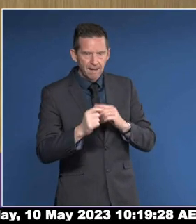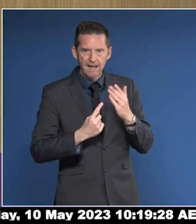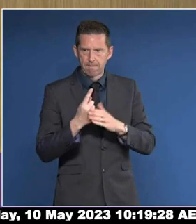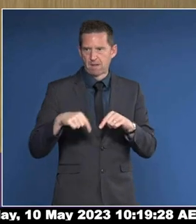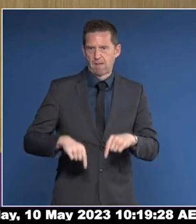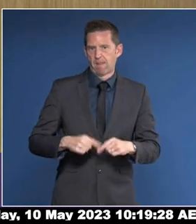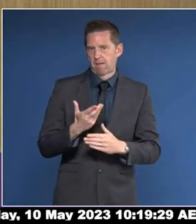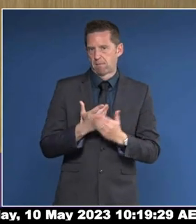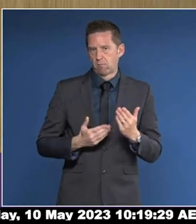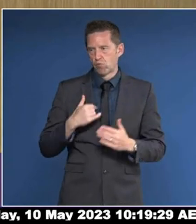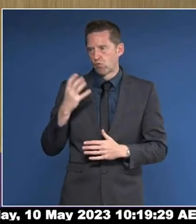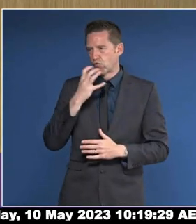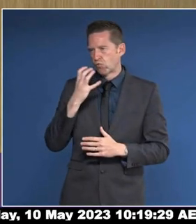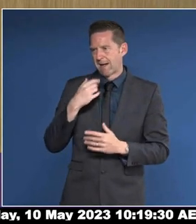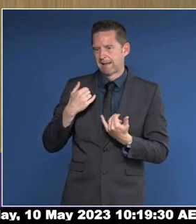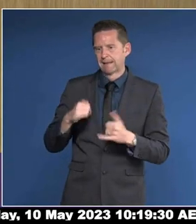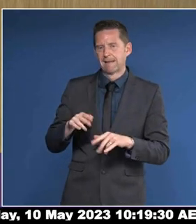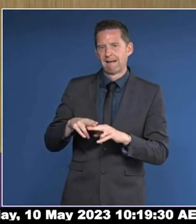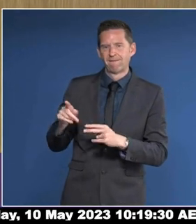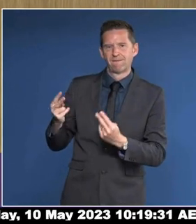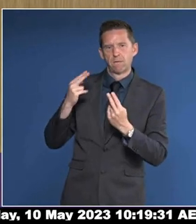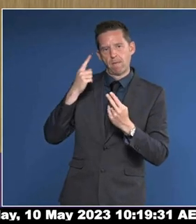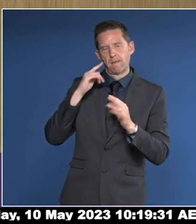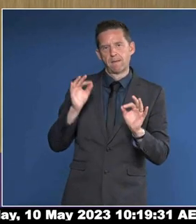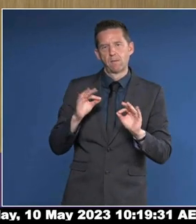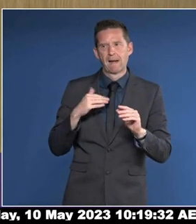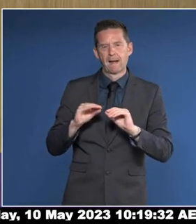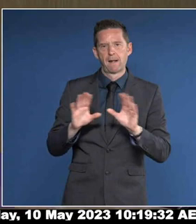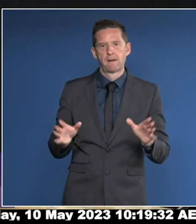So, I'm sorry if that was not as pronounced as it needed to be. Just one item of detail.